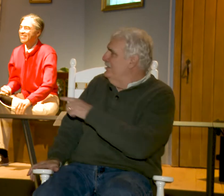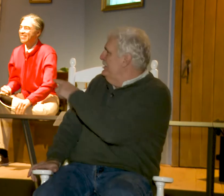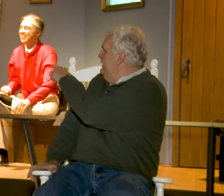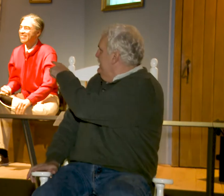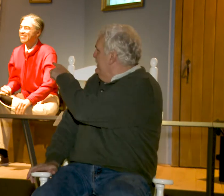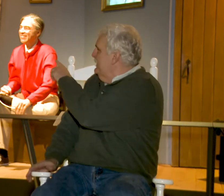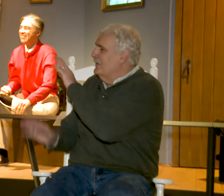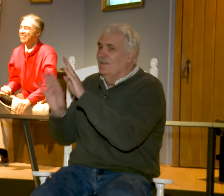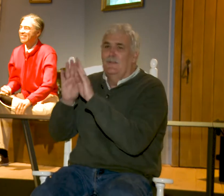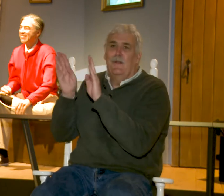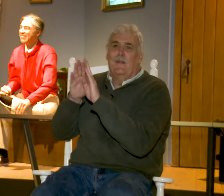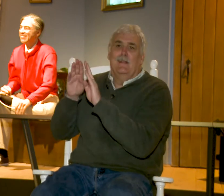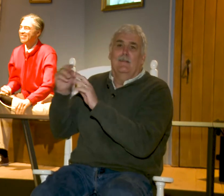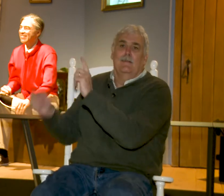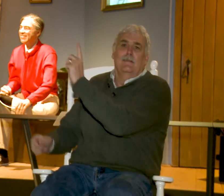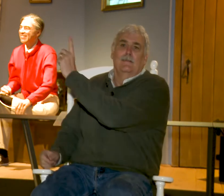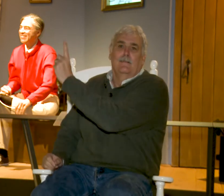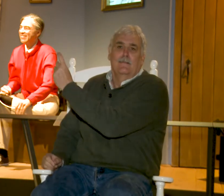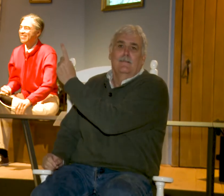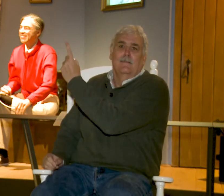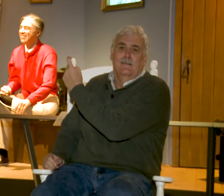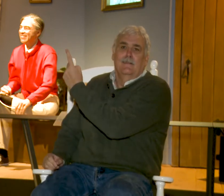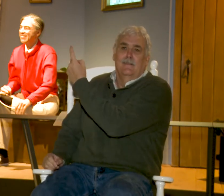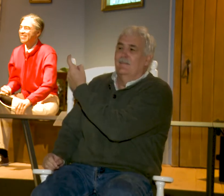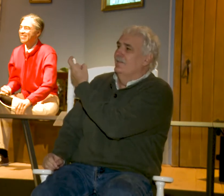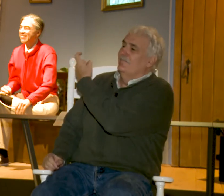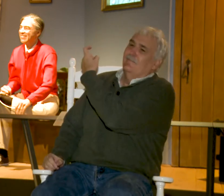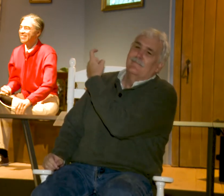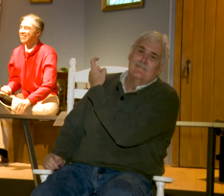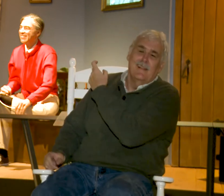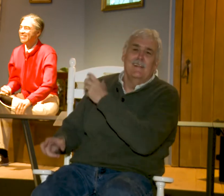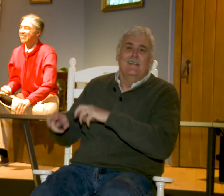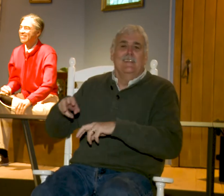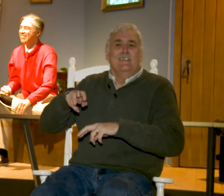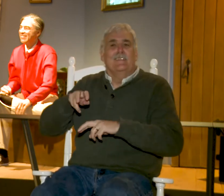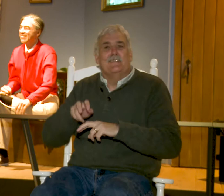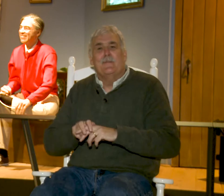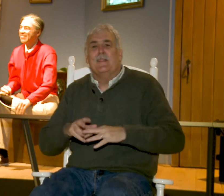There is the door where Fred enters before taking a seat